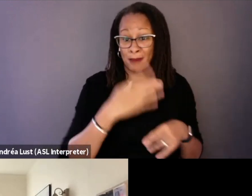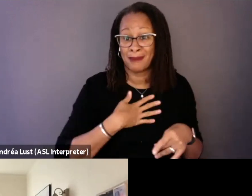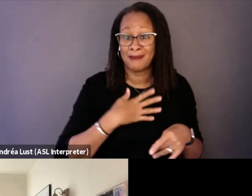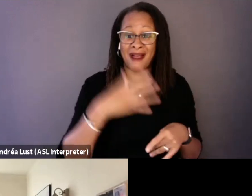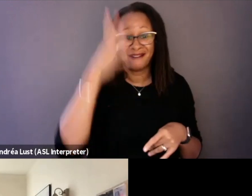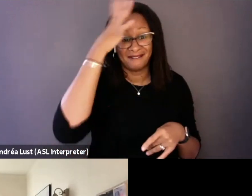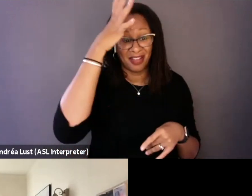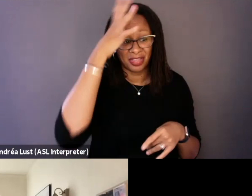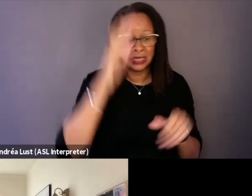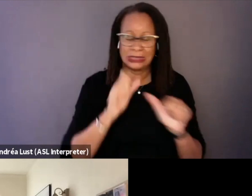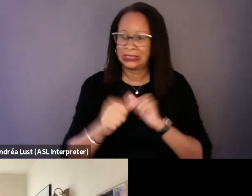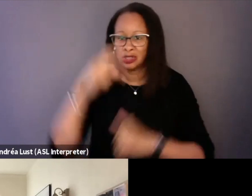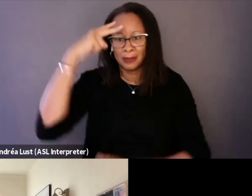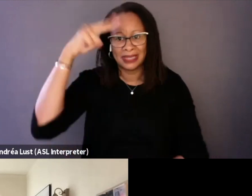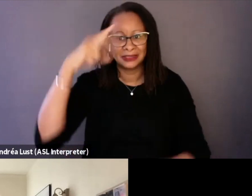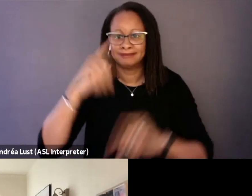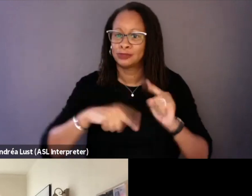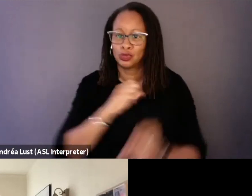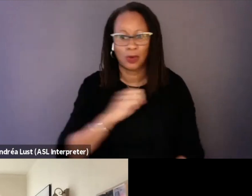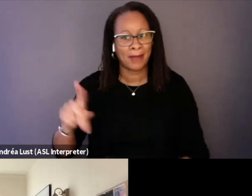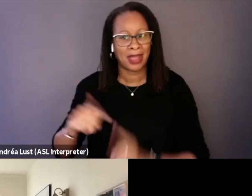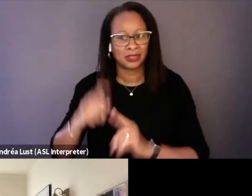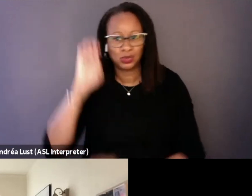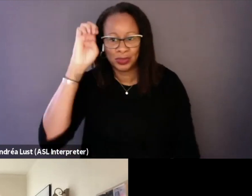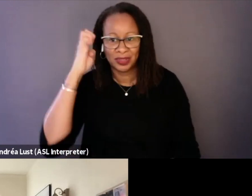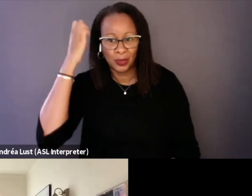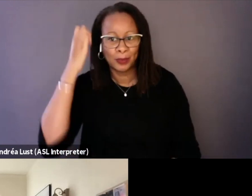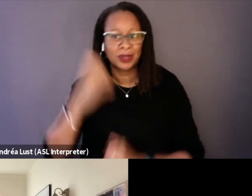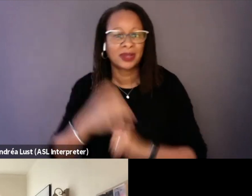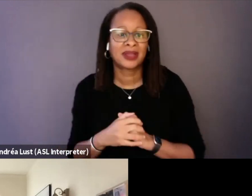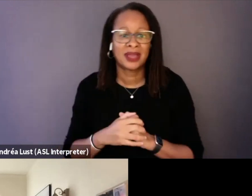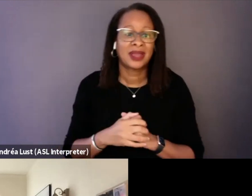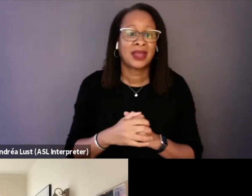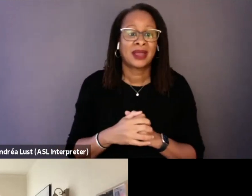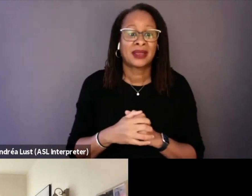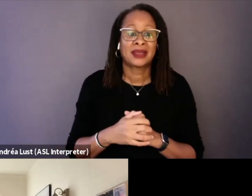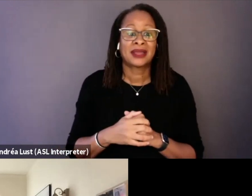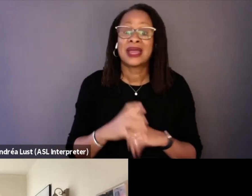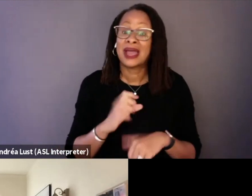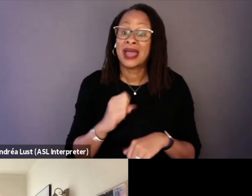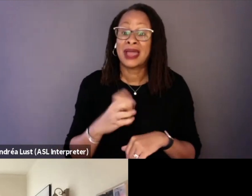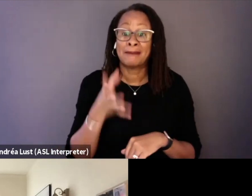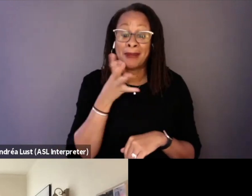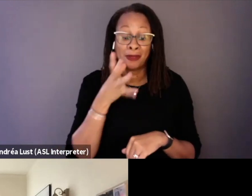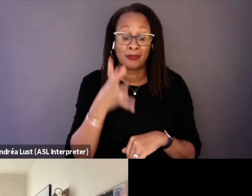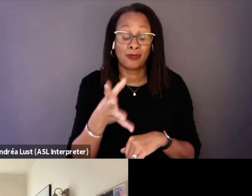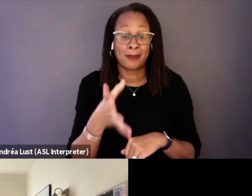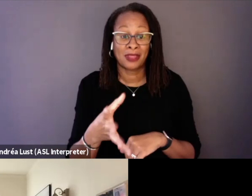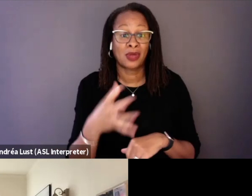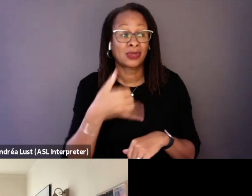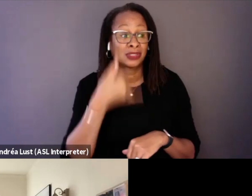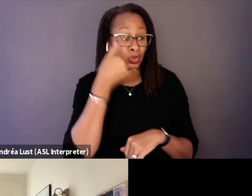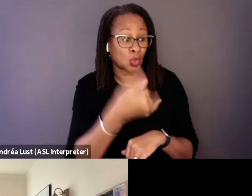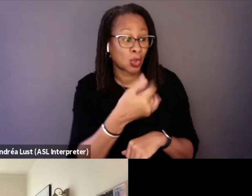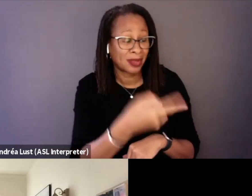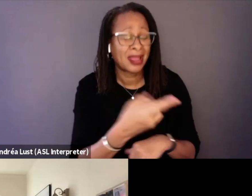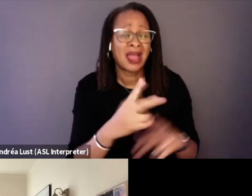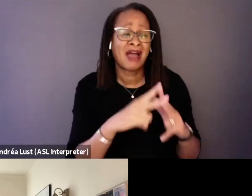he had not been able to go back. And basically she was calling him, she was like, please, I am very, very old,